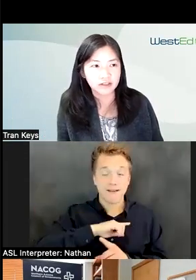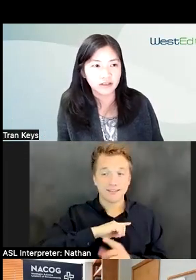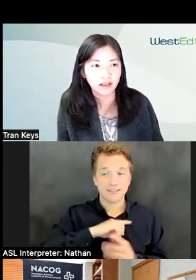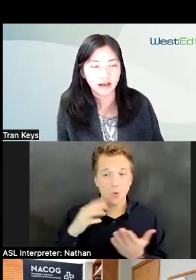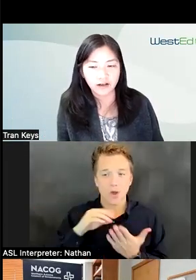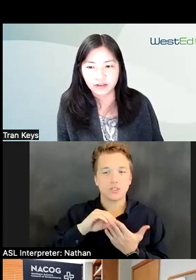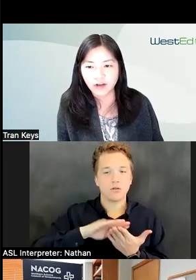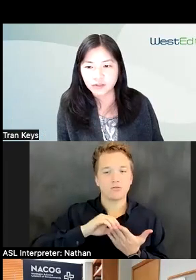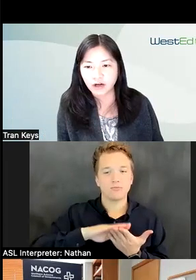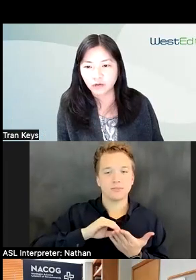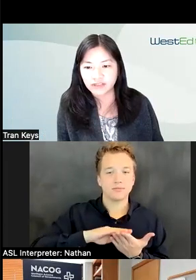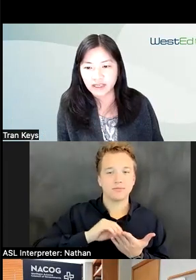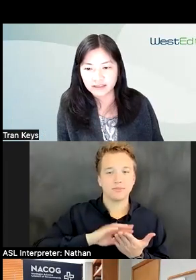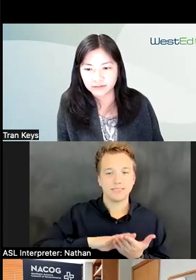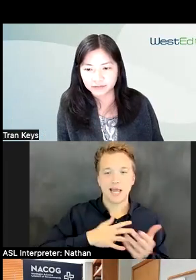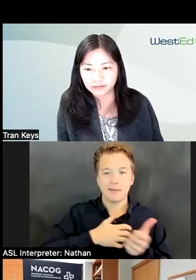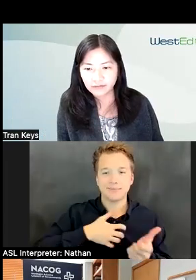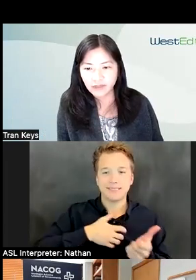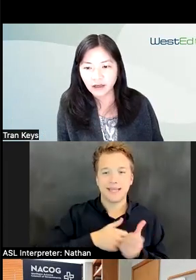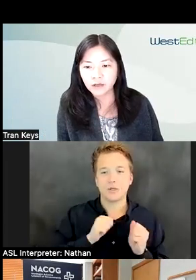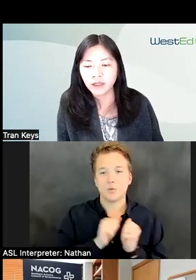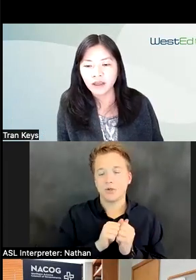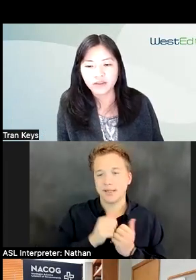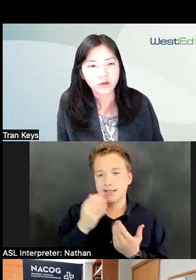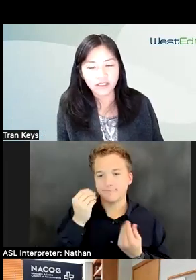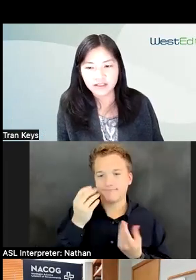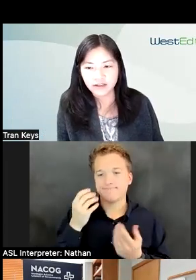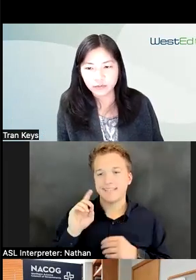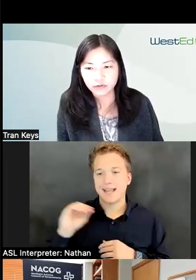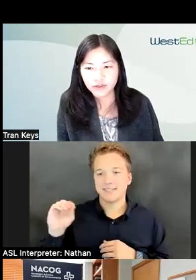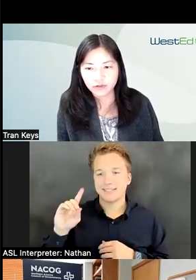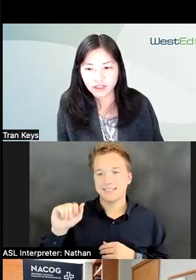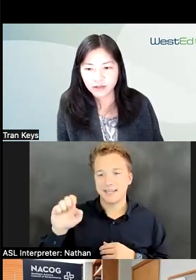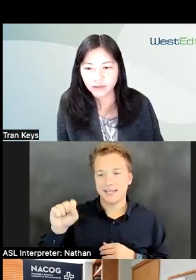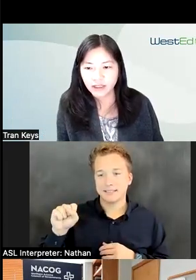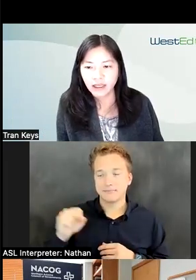in the logic model with dates, so you can see the improvements over time.